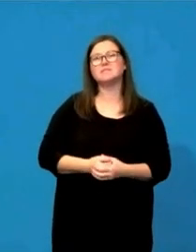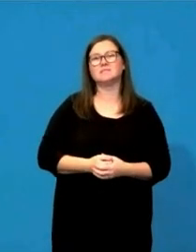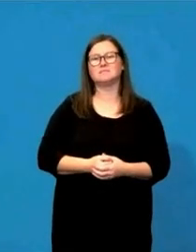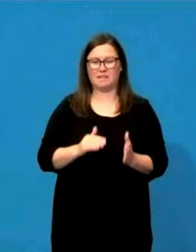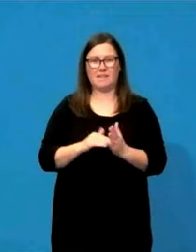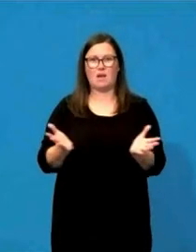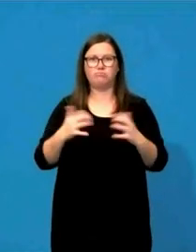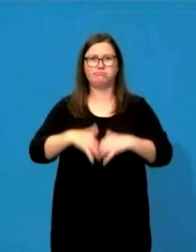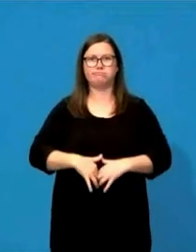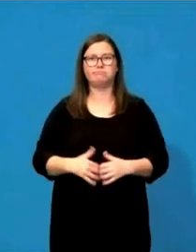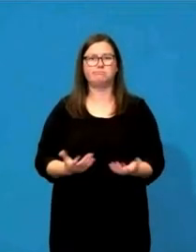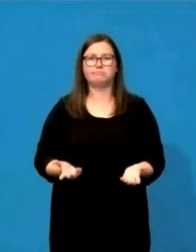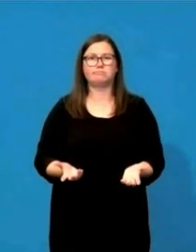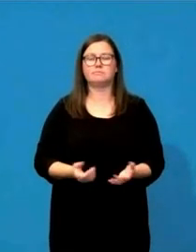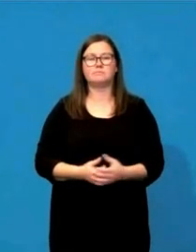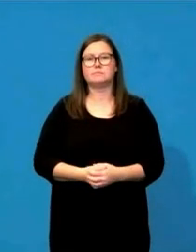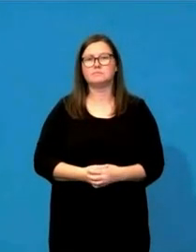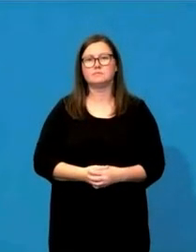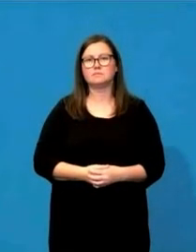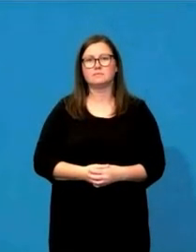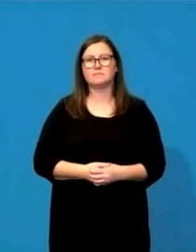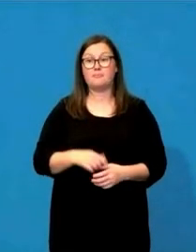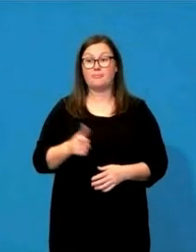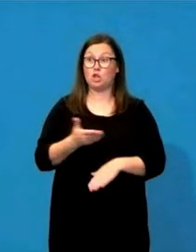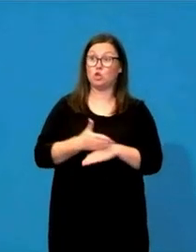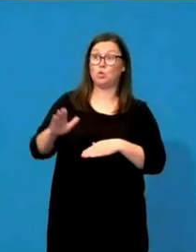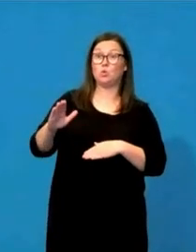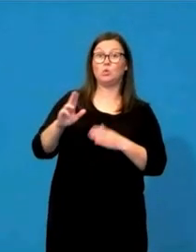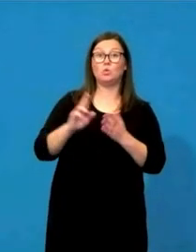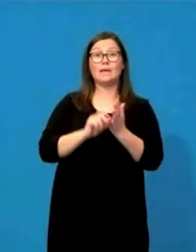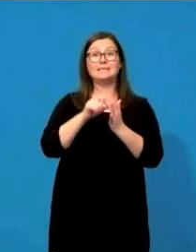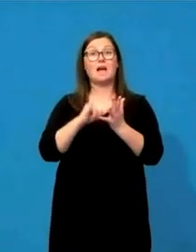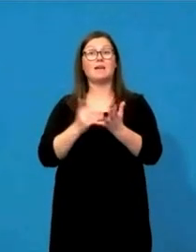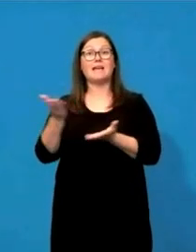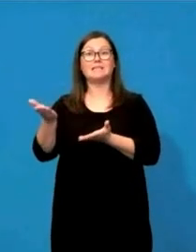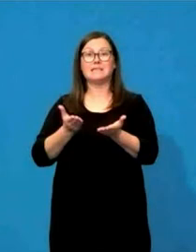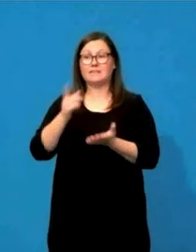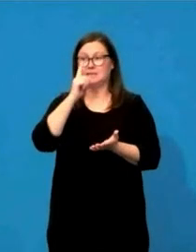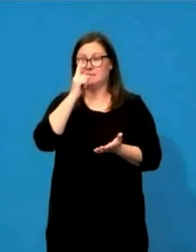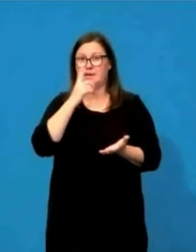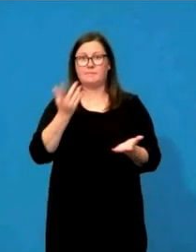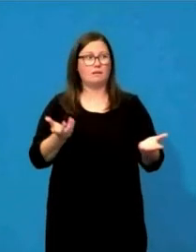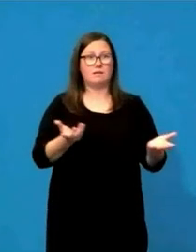When - in this new service, people don't know where to go and what to do.